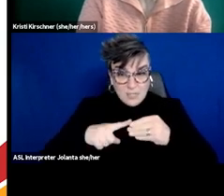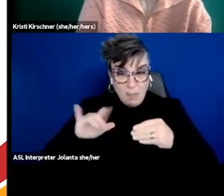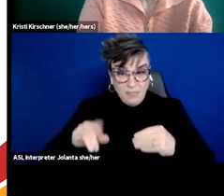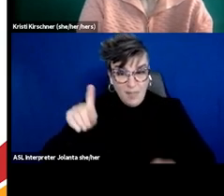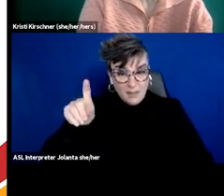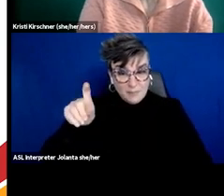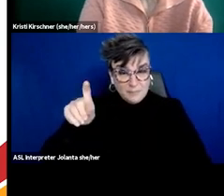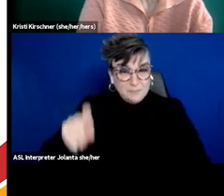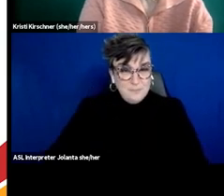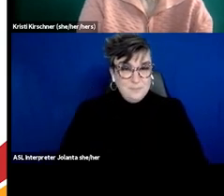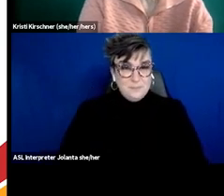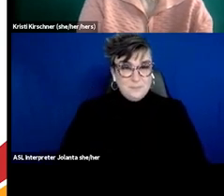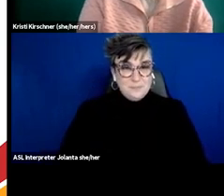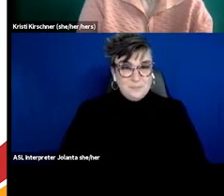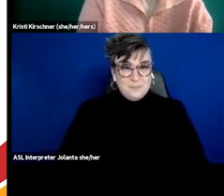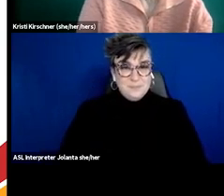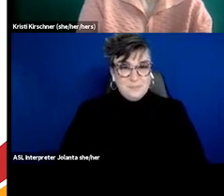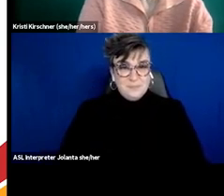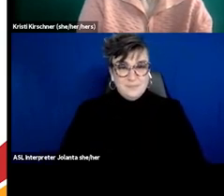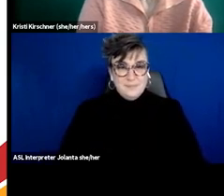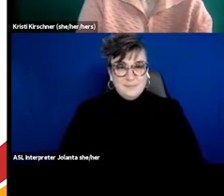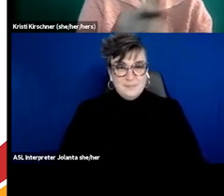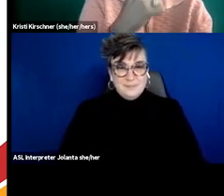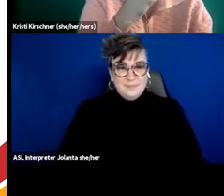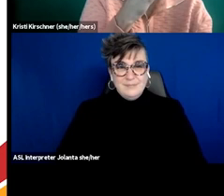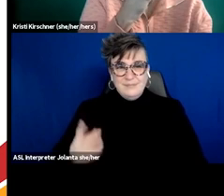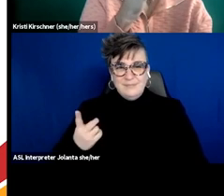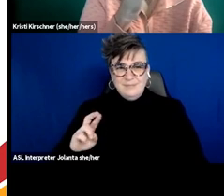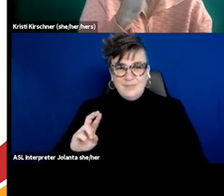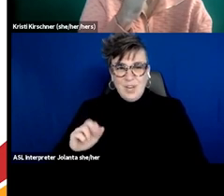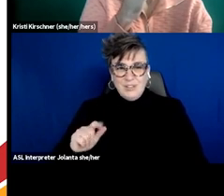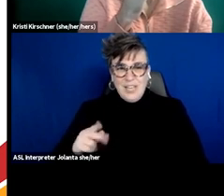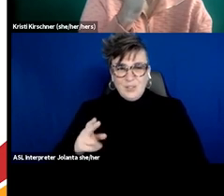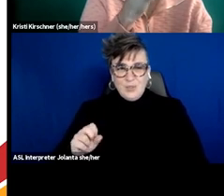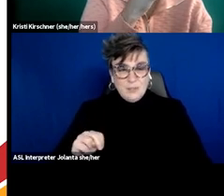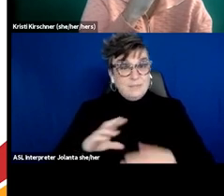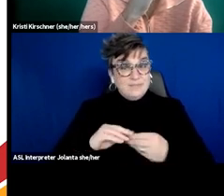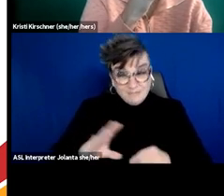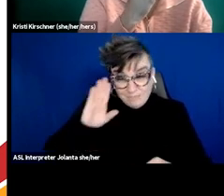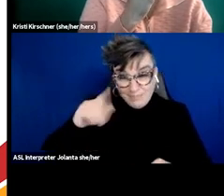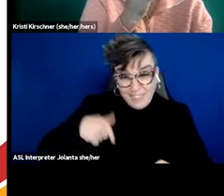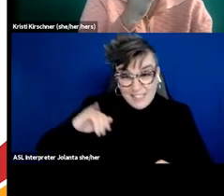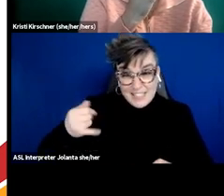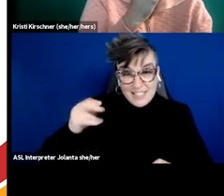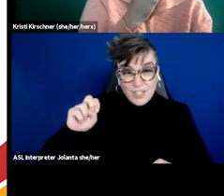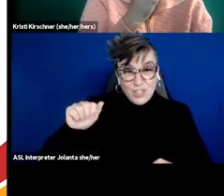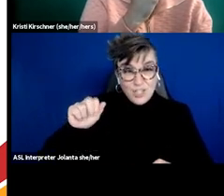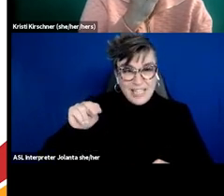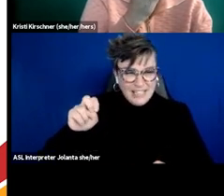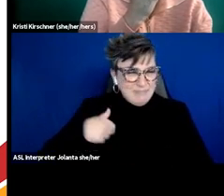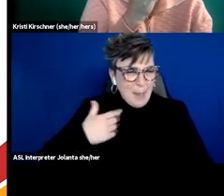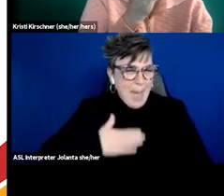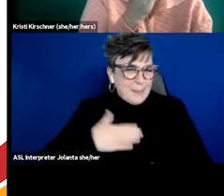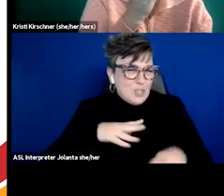[DR. JEANNE ALHUSEN:] So this is Jeanne and I am happy to give it an initial thought.